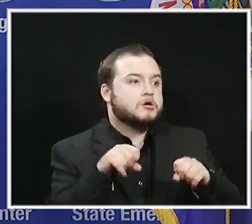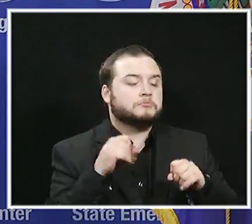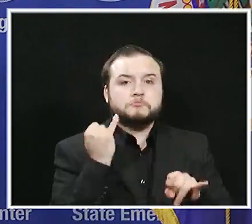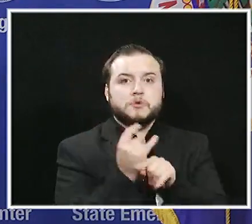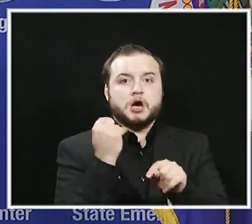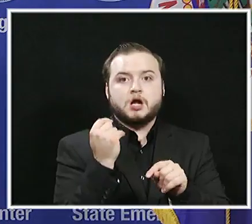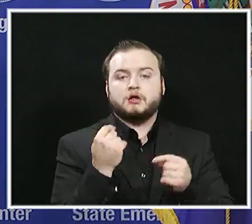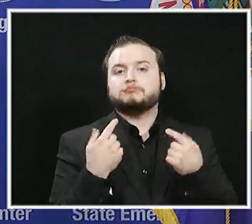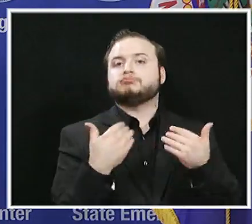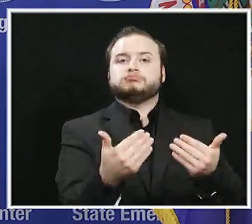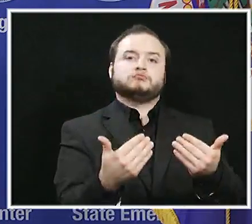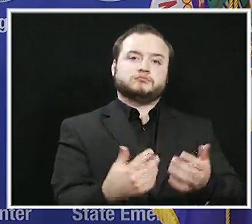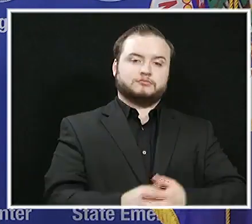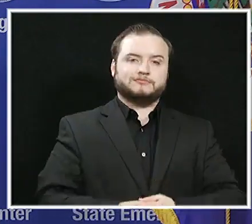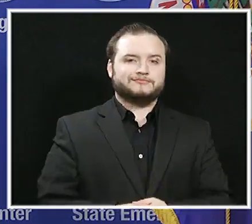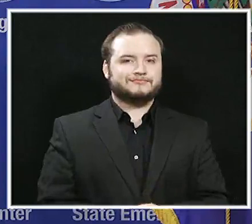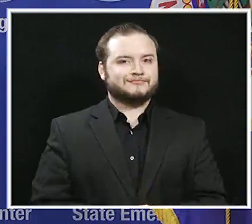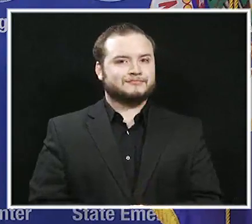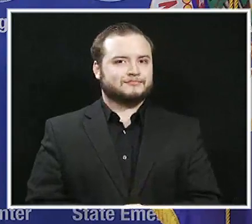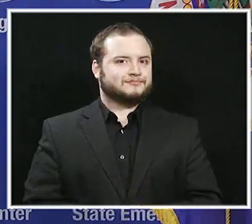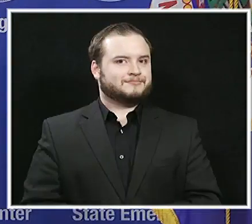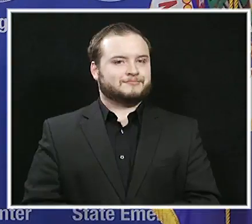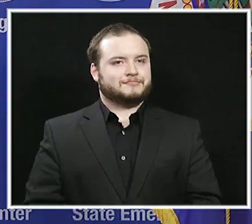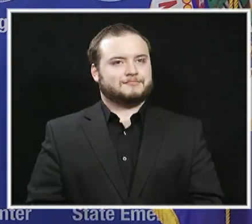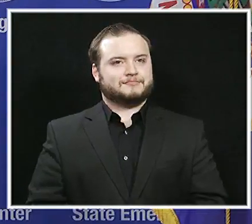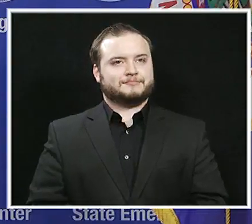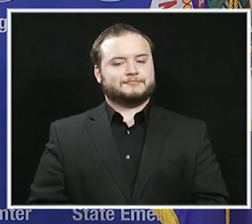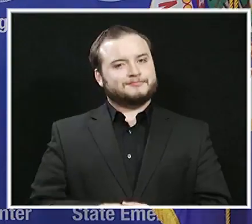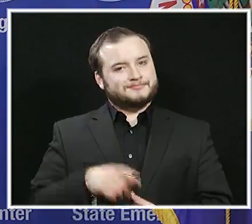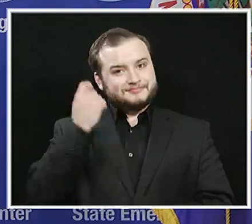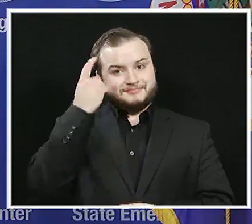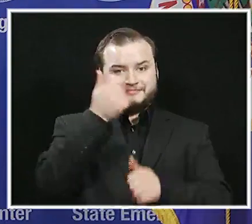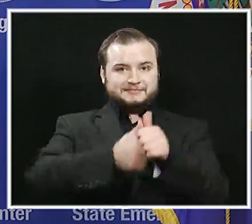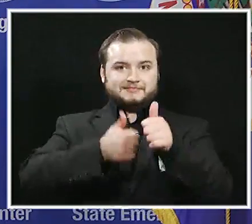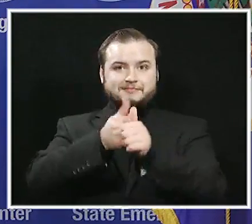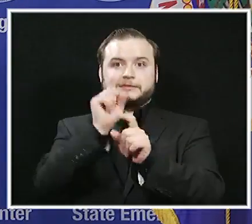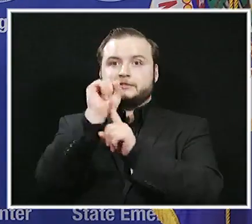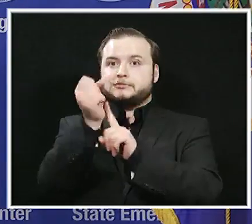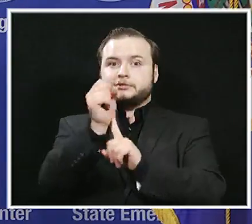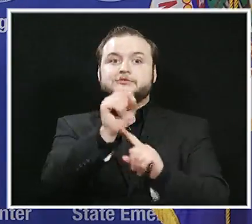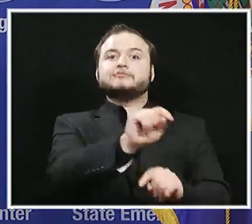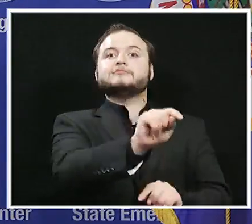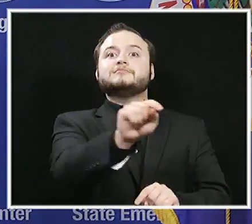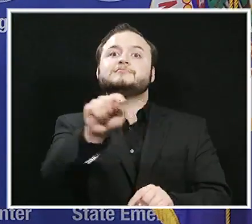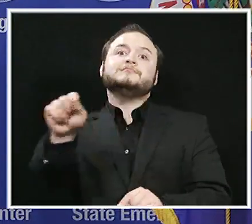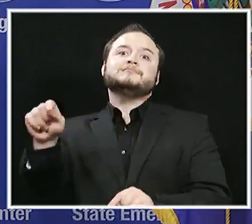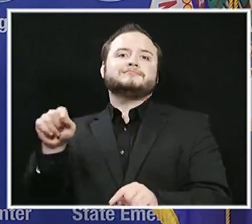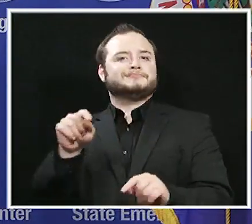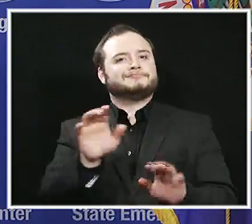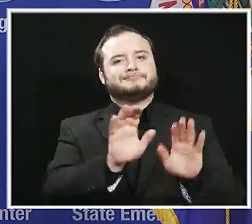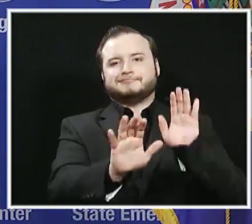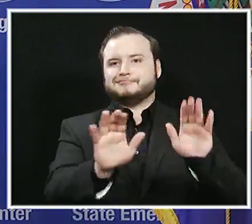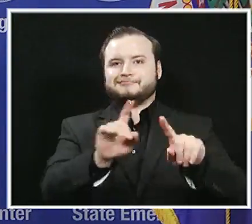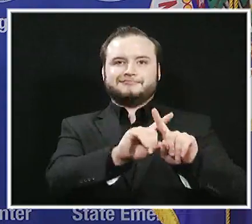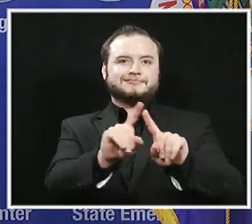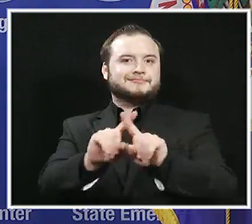hopeful that we're figuring out new ways to do this ask and I'm trying to hold out hope that we can do these